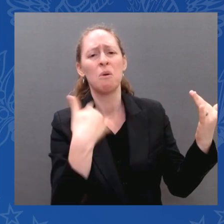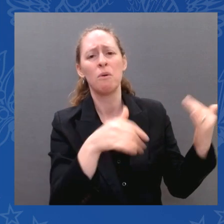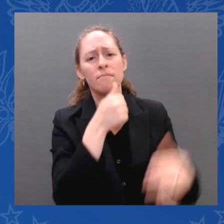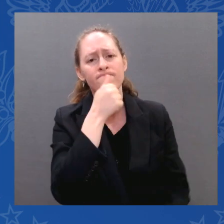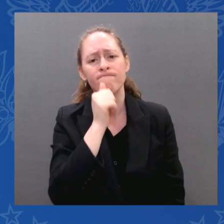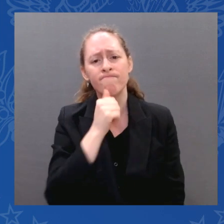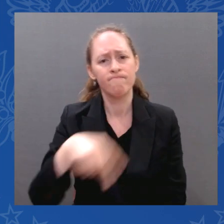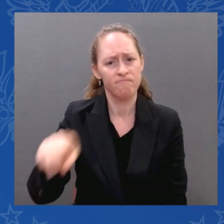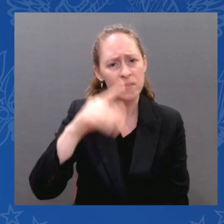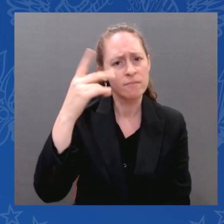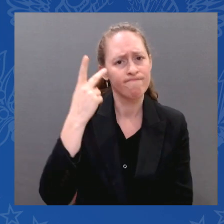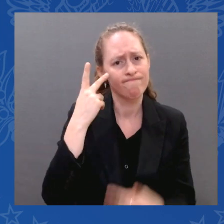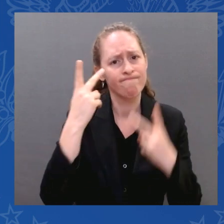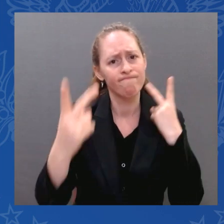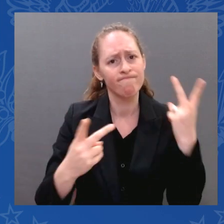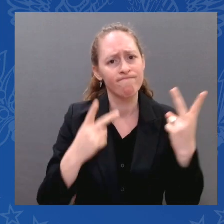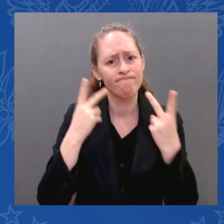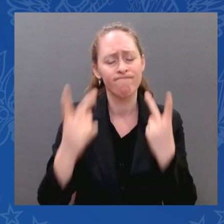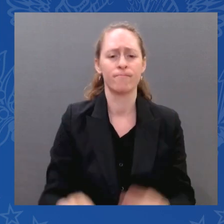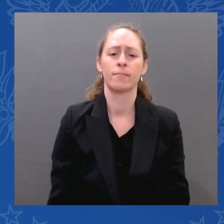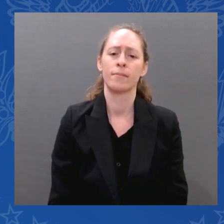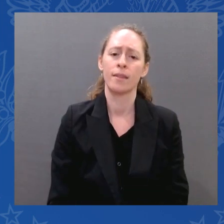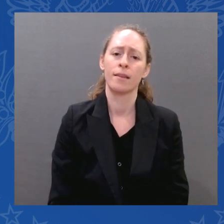there are also times when it's hard to feel different